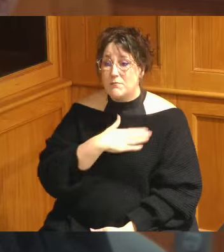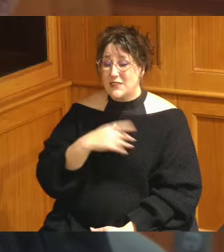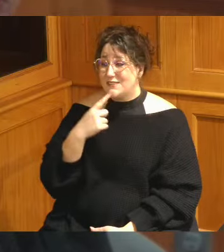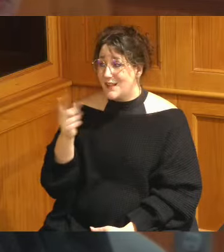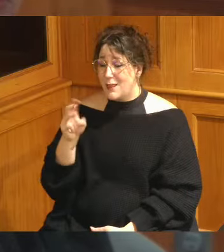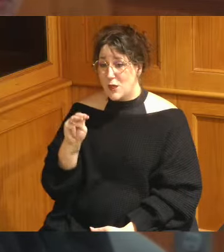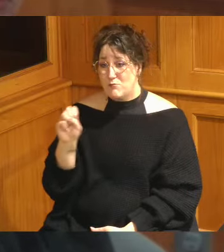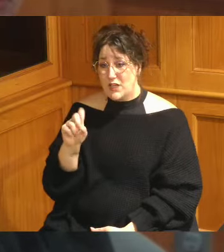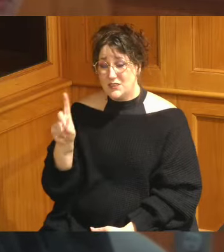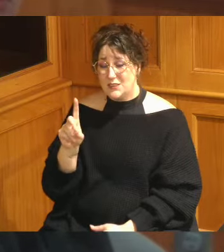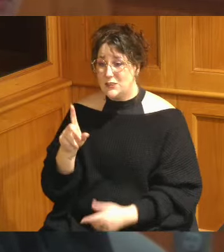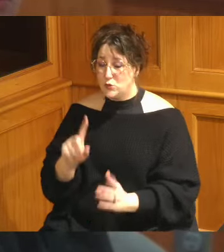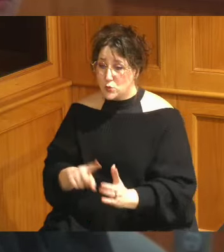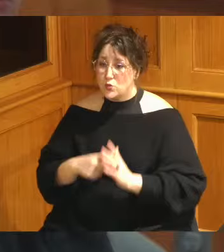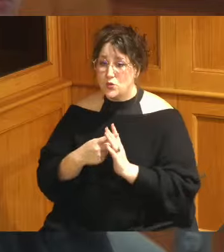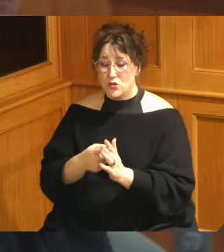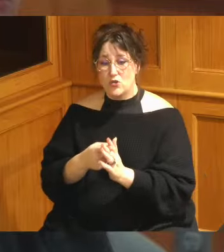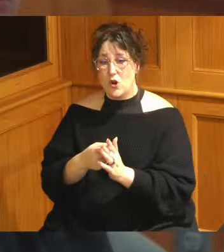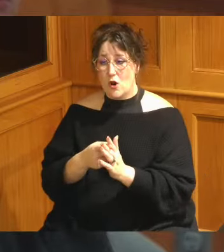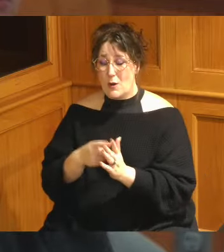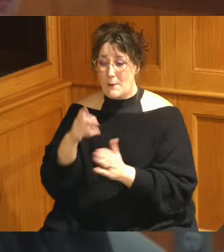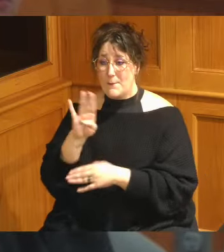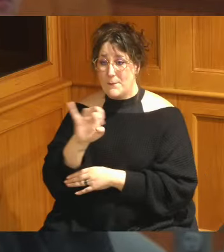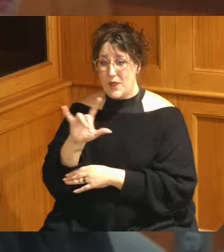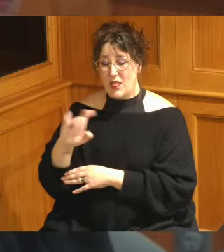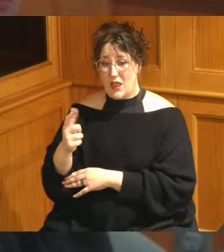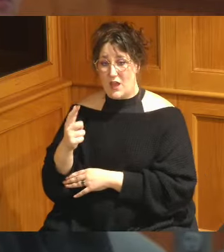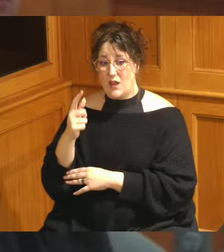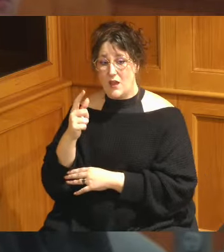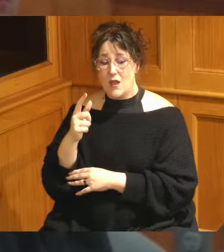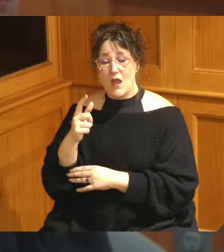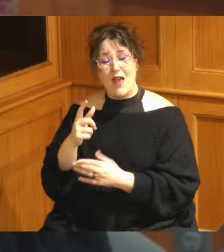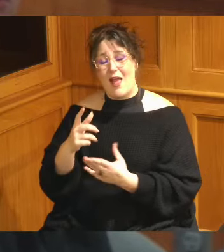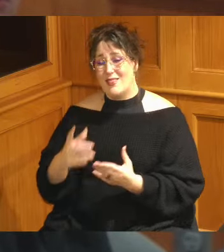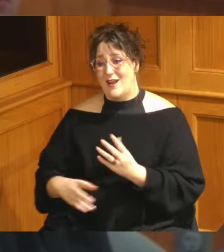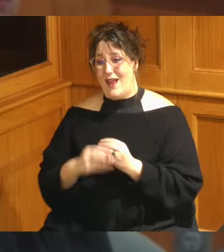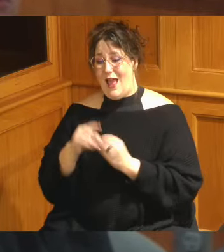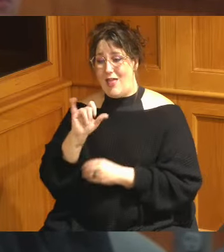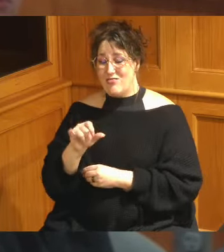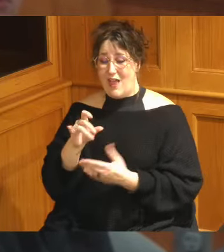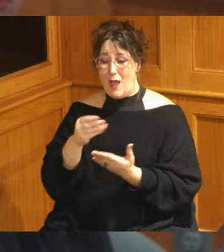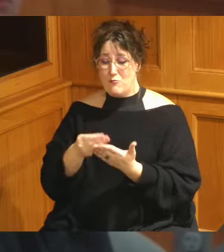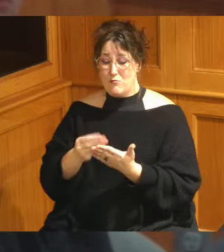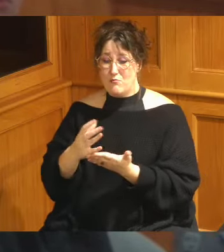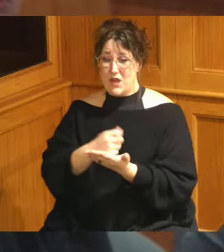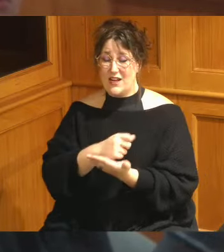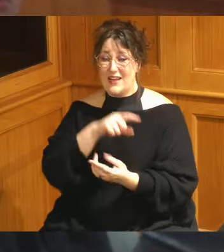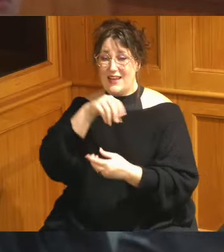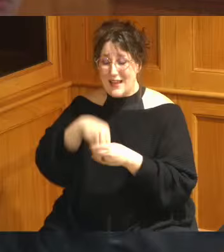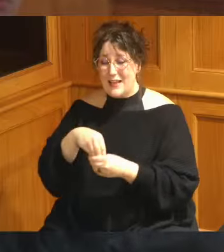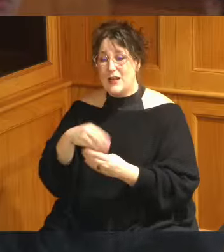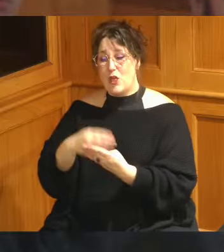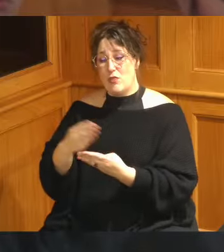to start billing for excessive runoff. put that revenue in the 2026 budget. I see that there is a